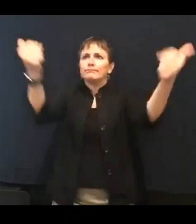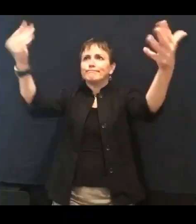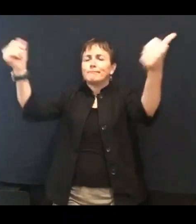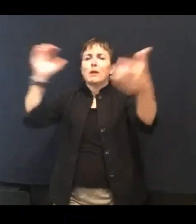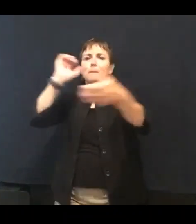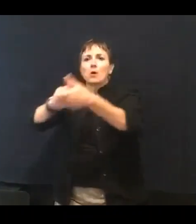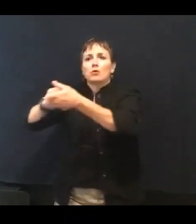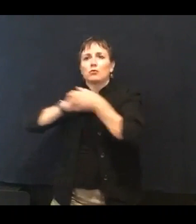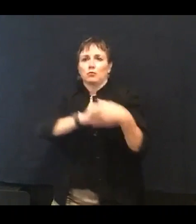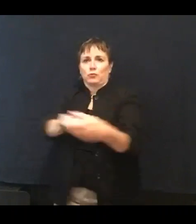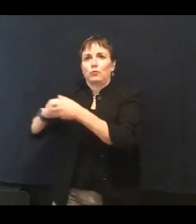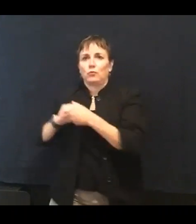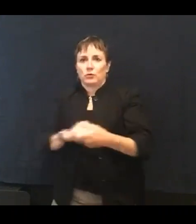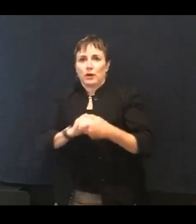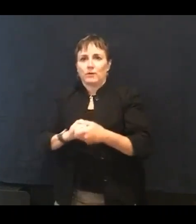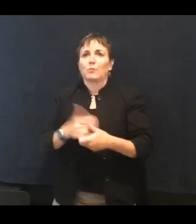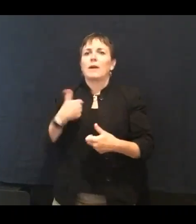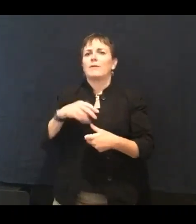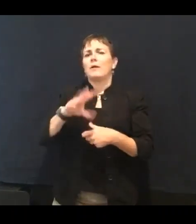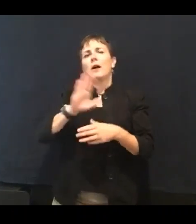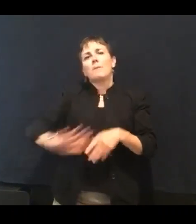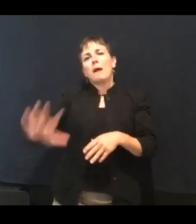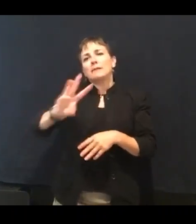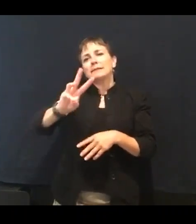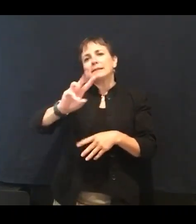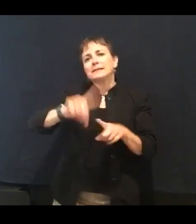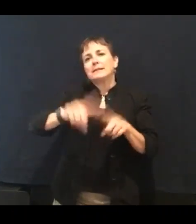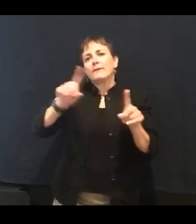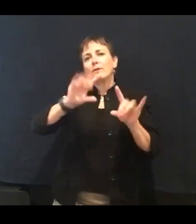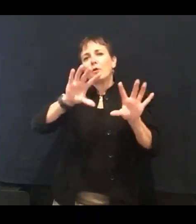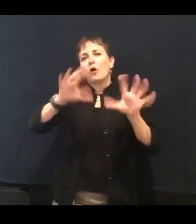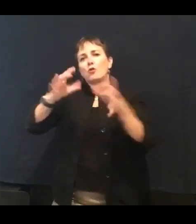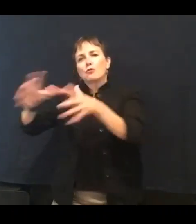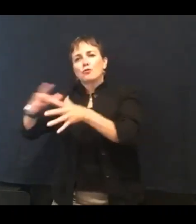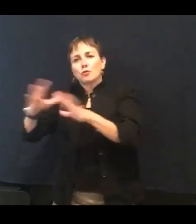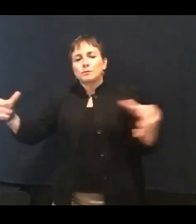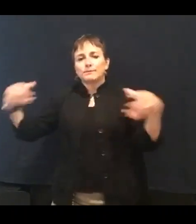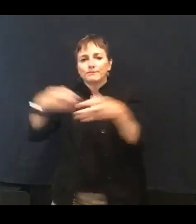behind the consortium was to accelerate the pace of progress by incentivising data sharing